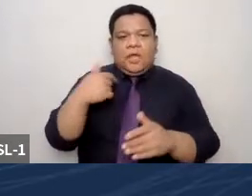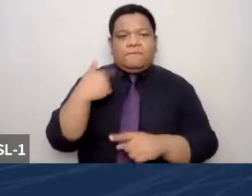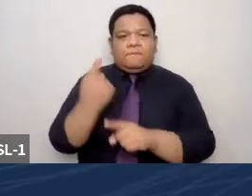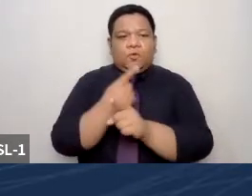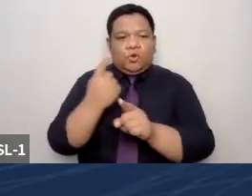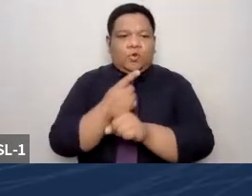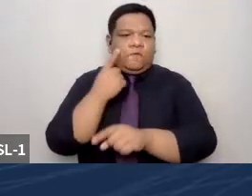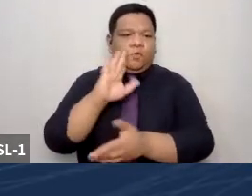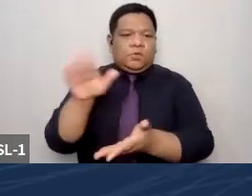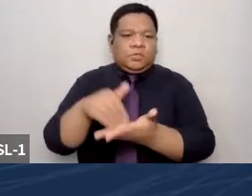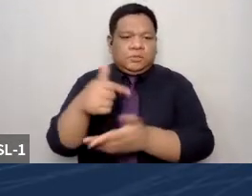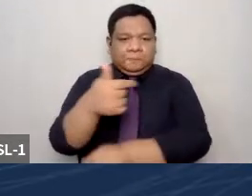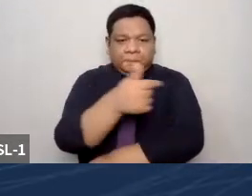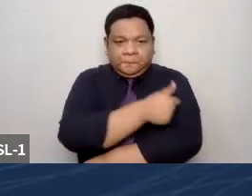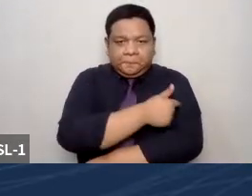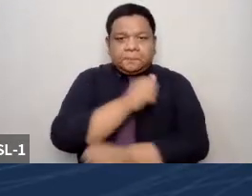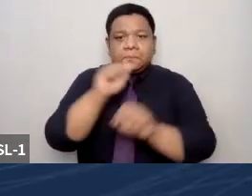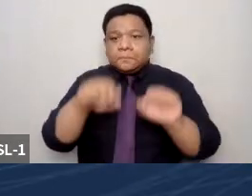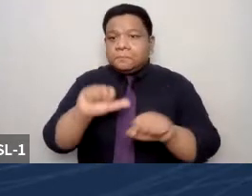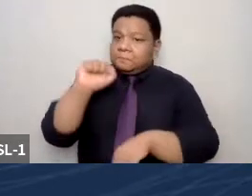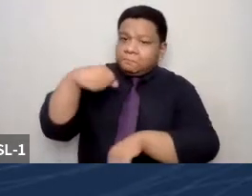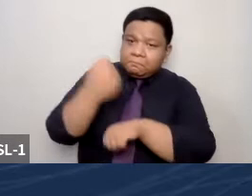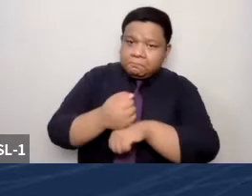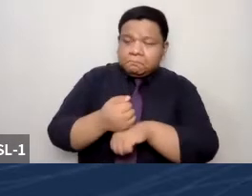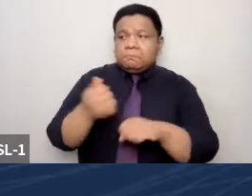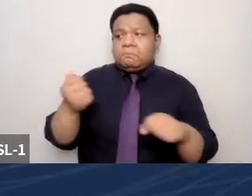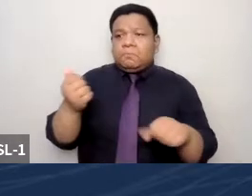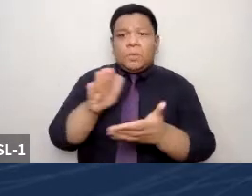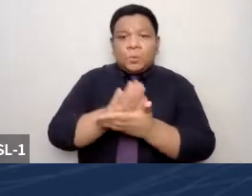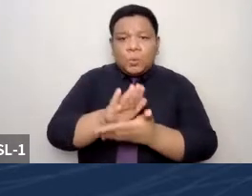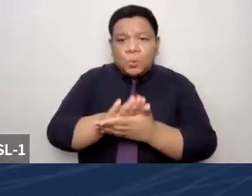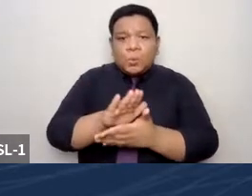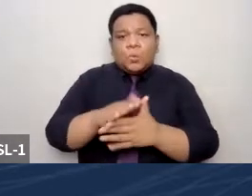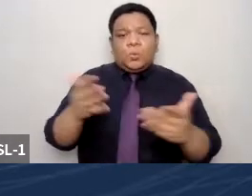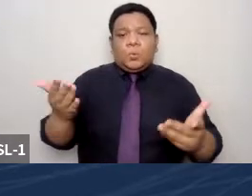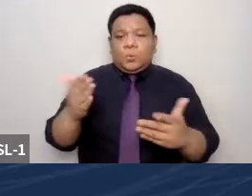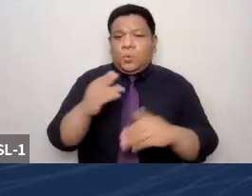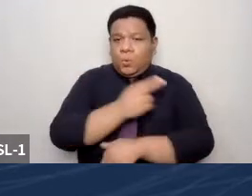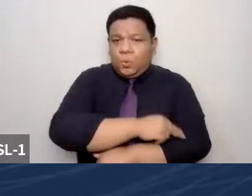We can also establish in schools, hospitals, and clinics.